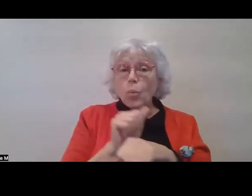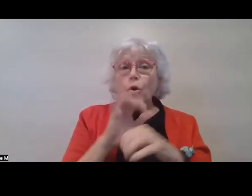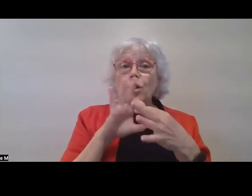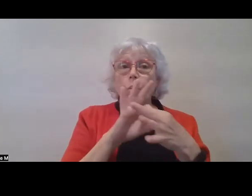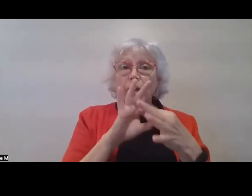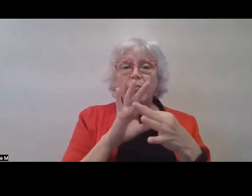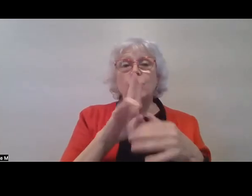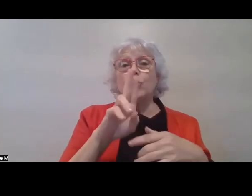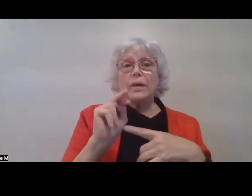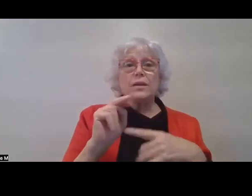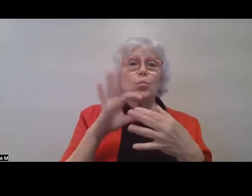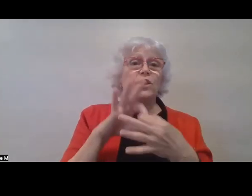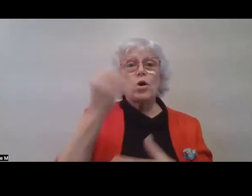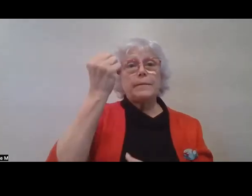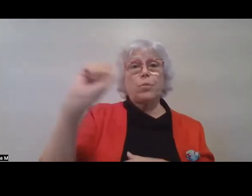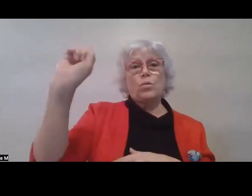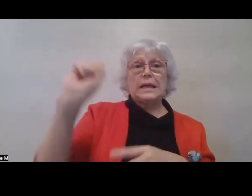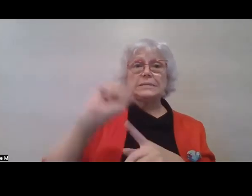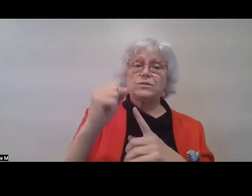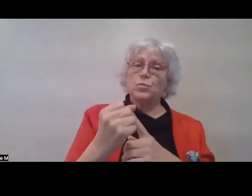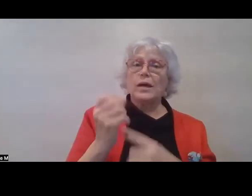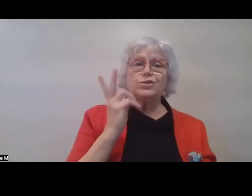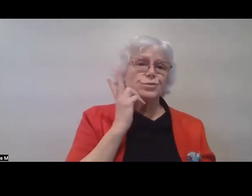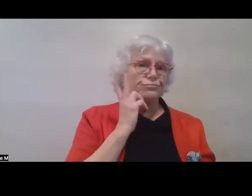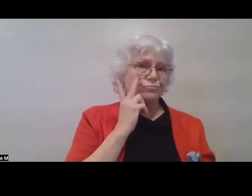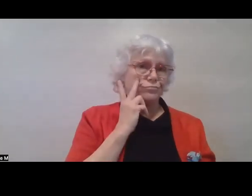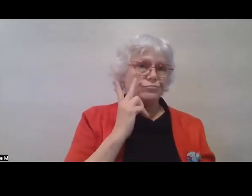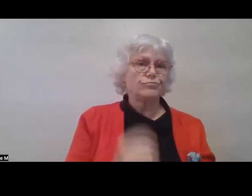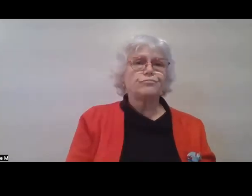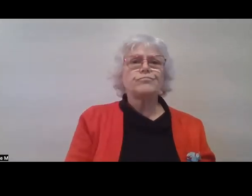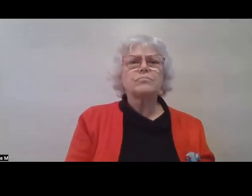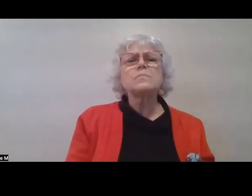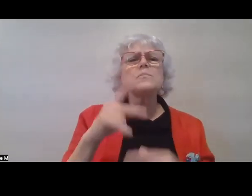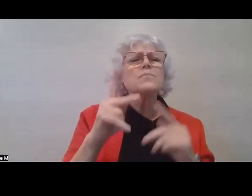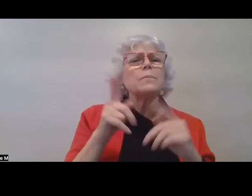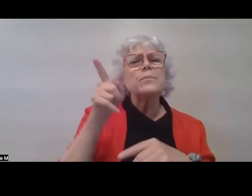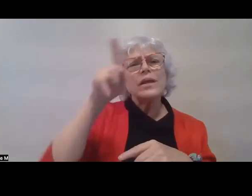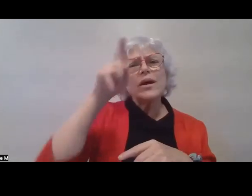situations. People in Egypt have plenty to protest about,